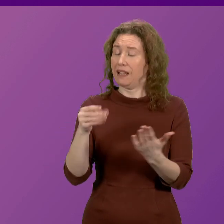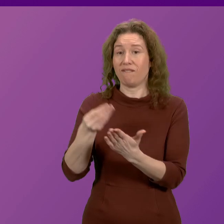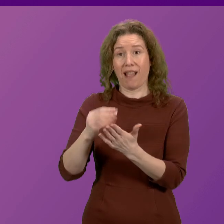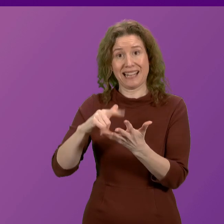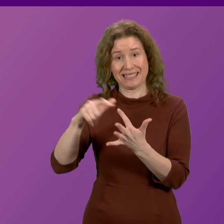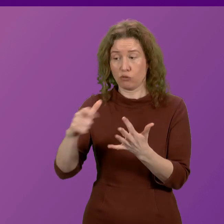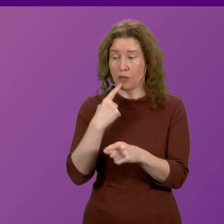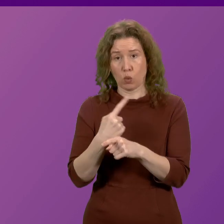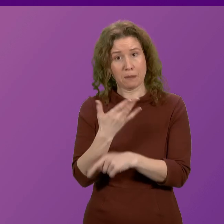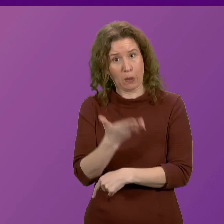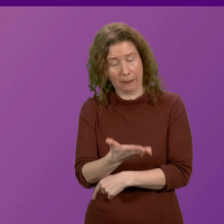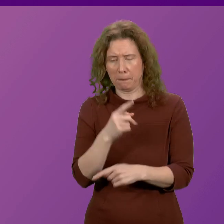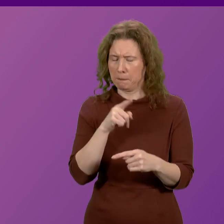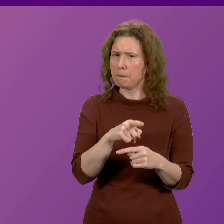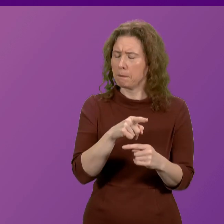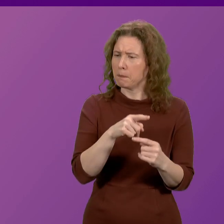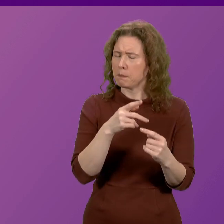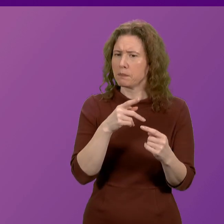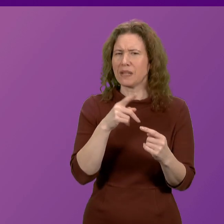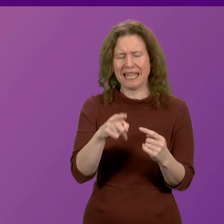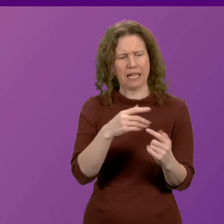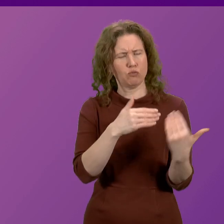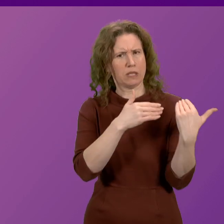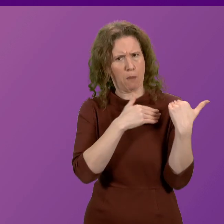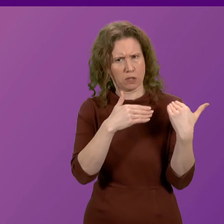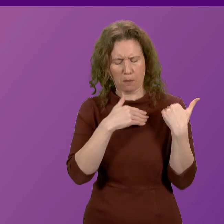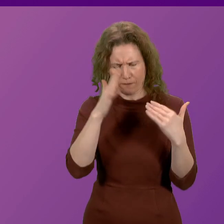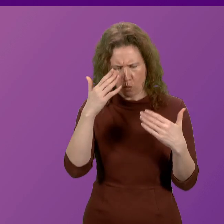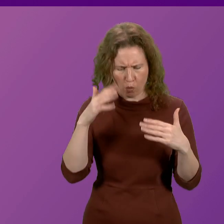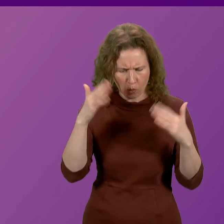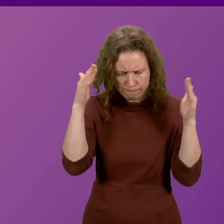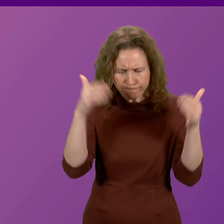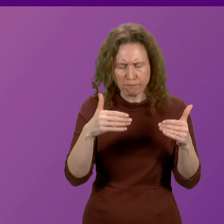Government yesterday as having a remit to address the issues of productivity and